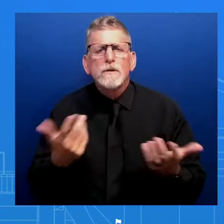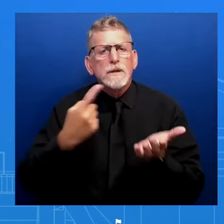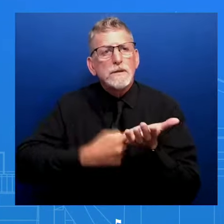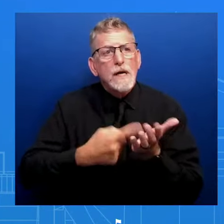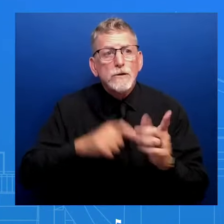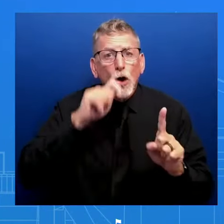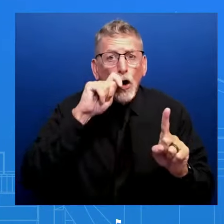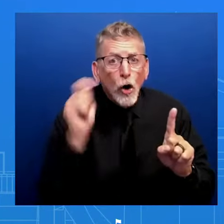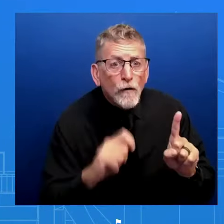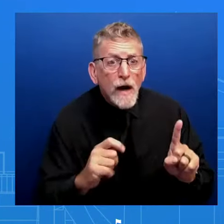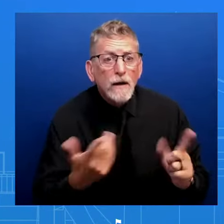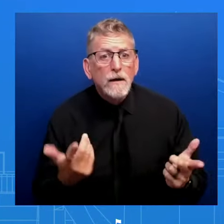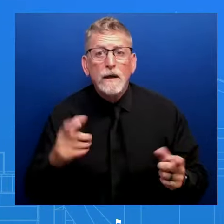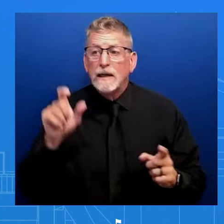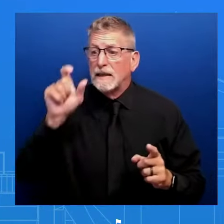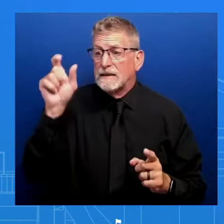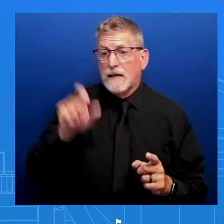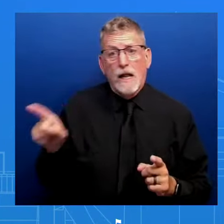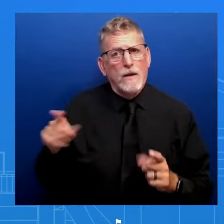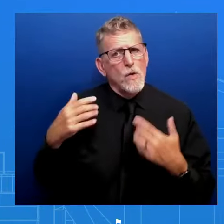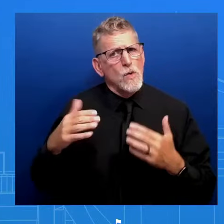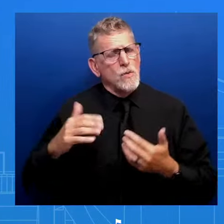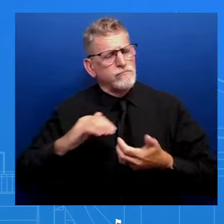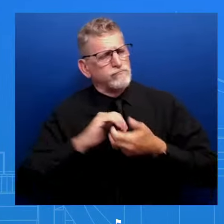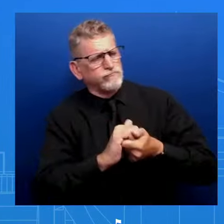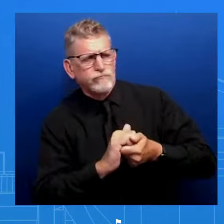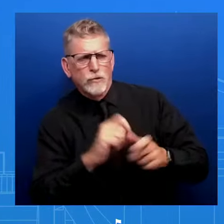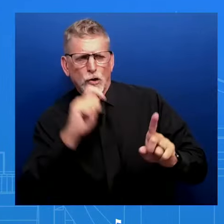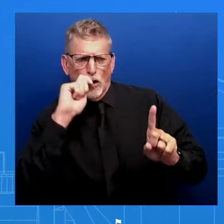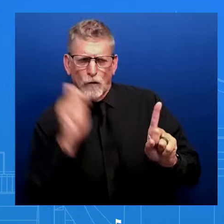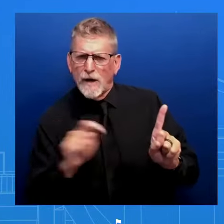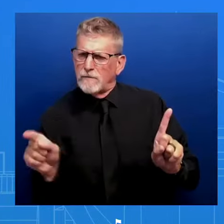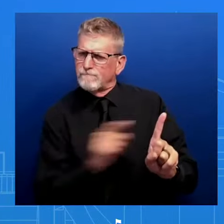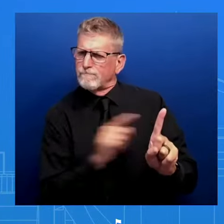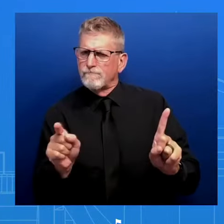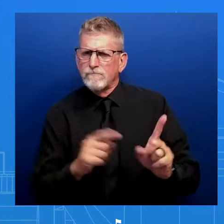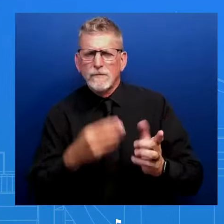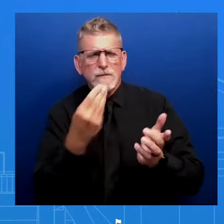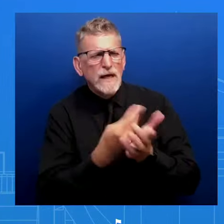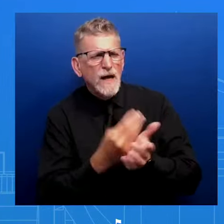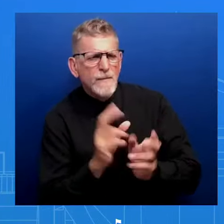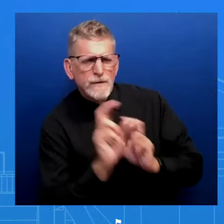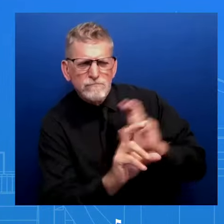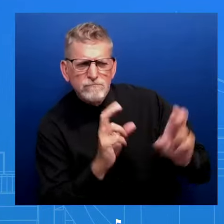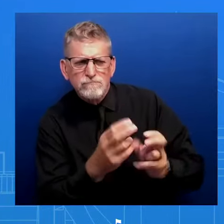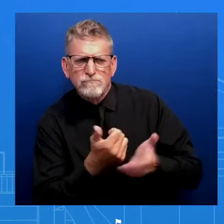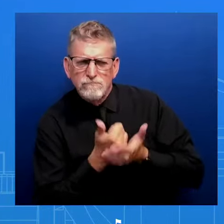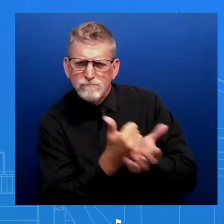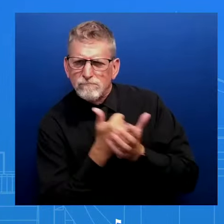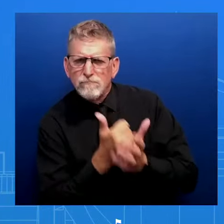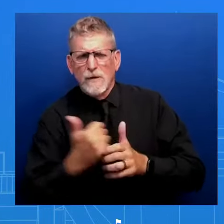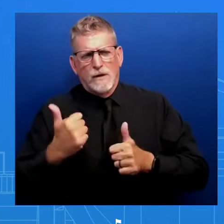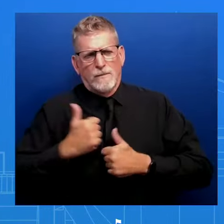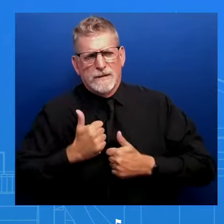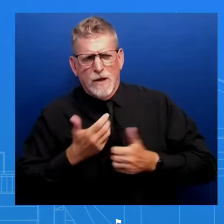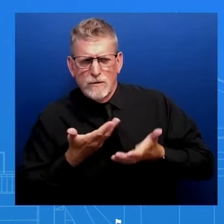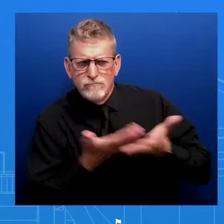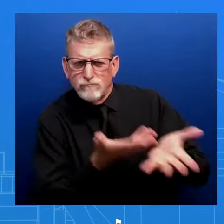providing both military and economic and humanitarian assistance to Ukraine. The leaders will also able to discuss developments in North Africa,